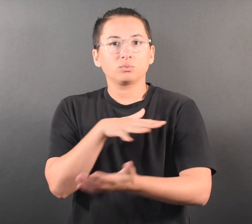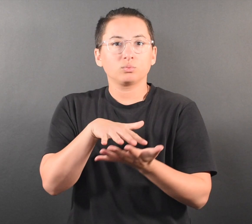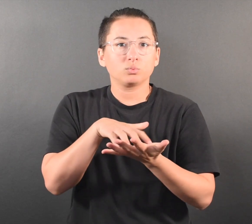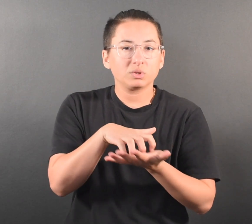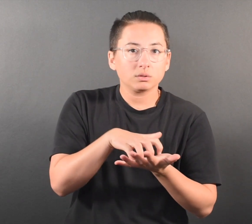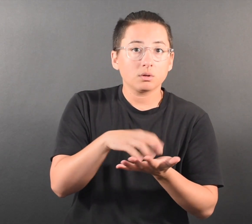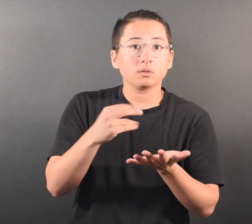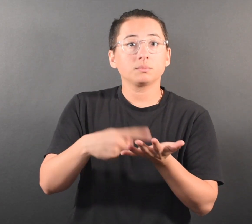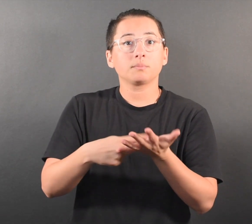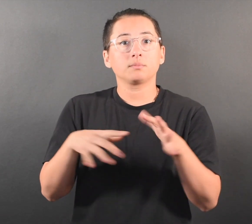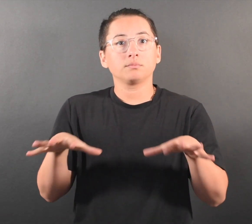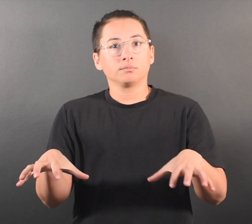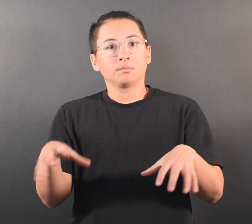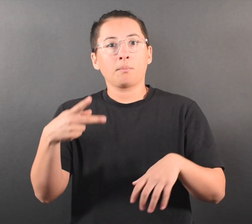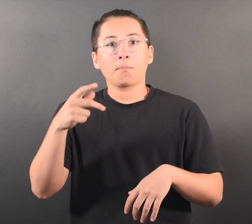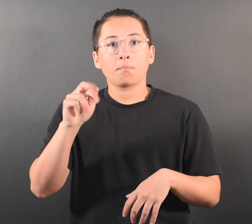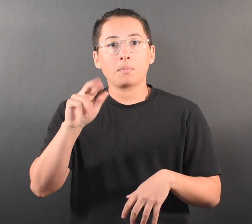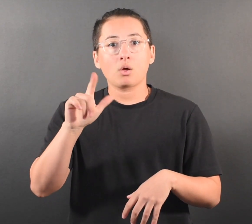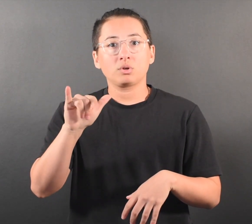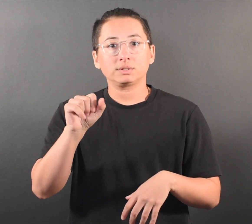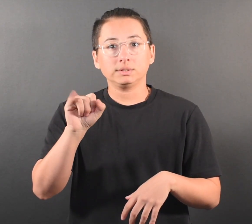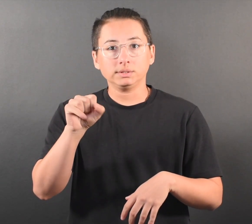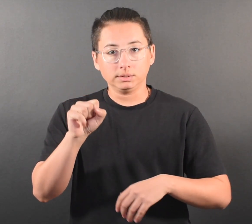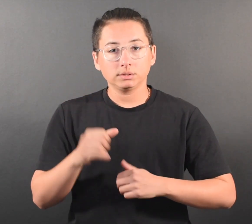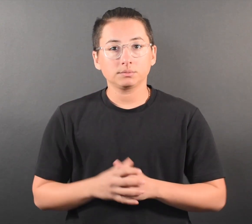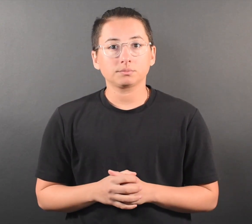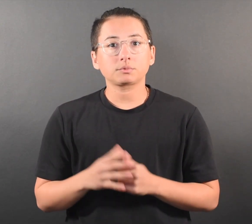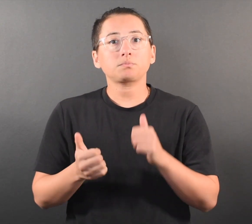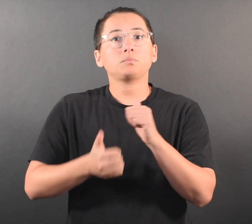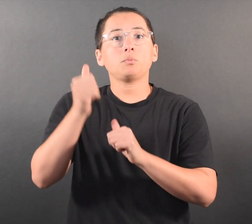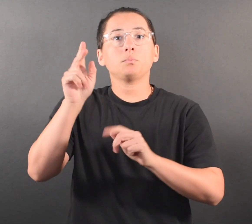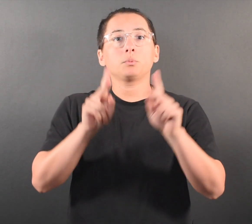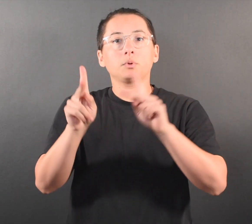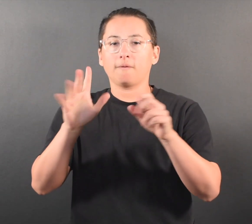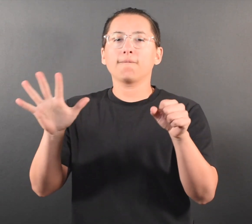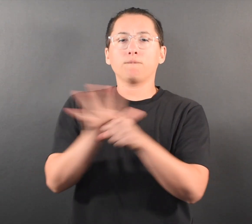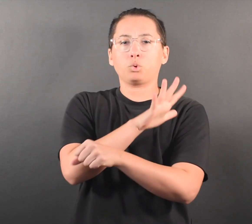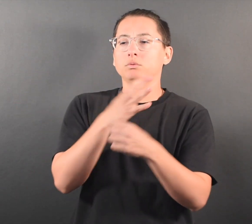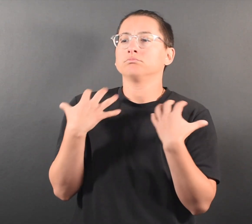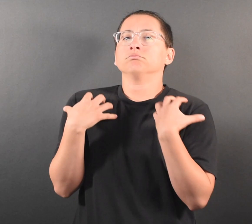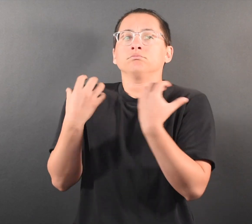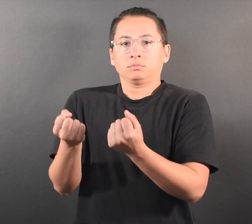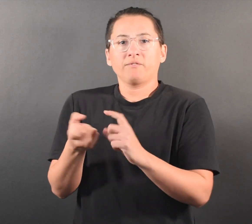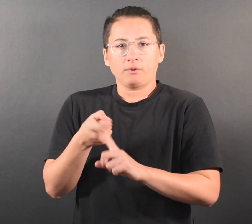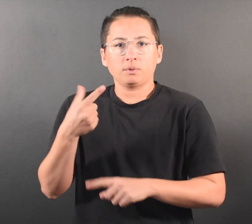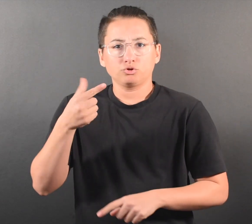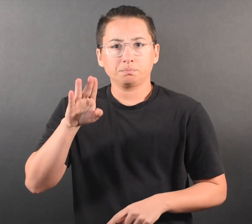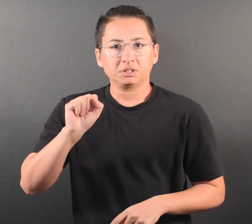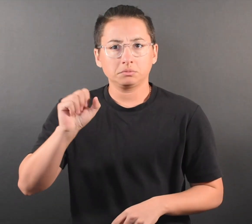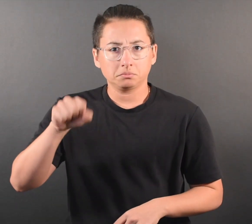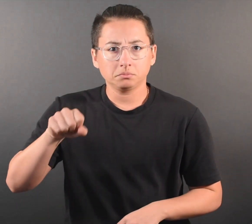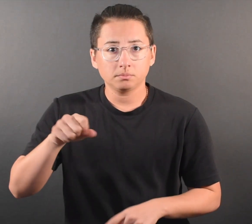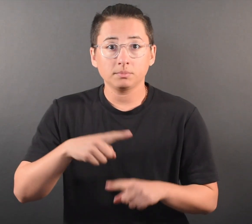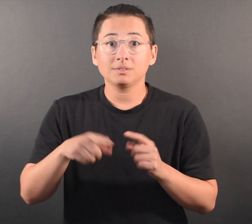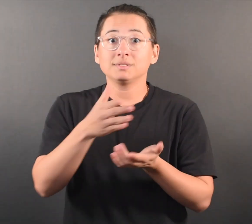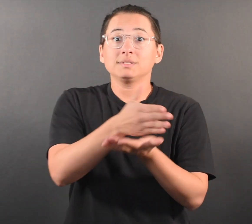causing muscle weakness and sometimes paralysis. Most people fully recover from GBS,